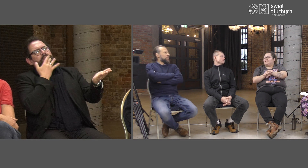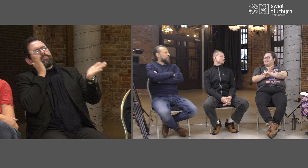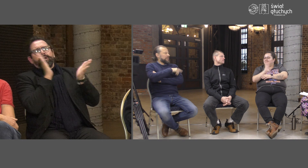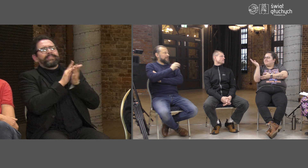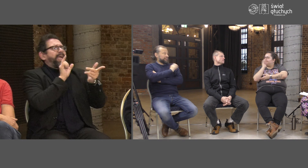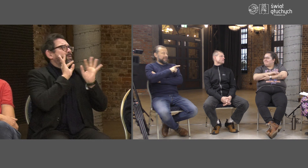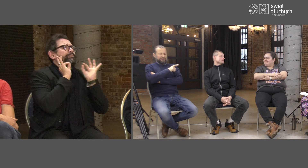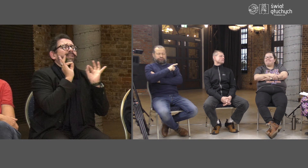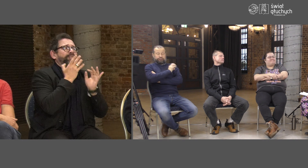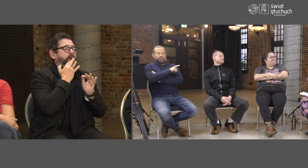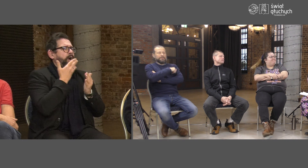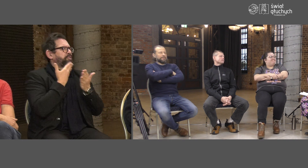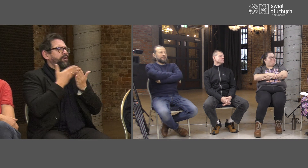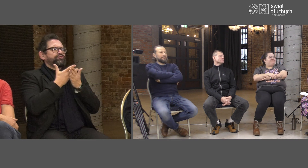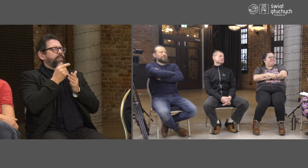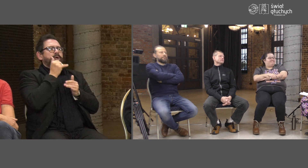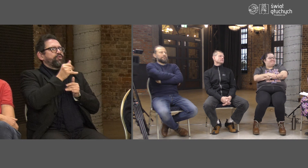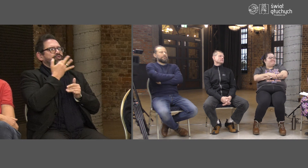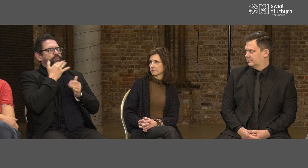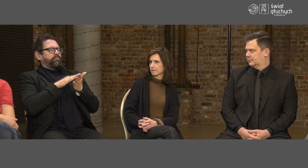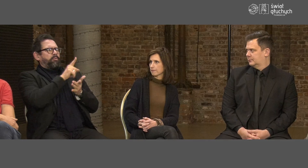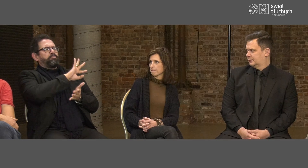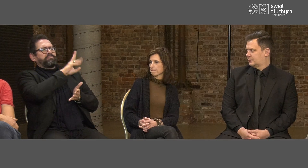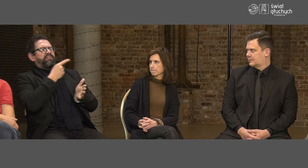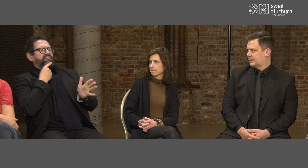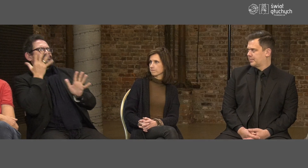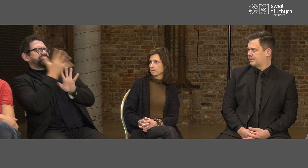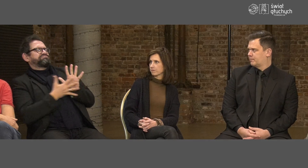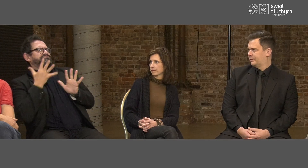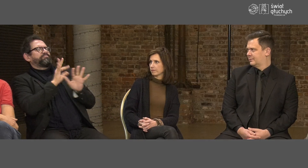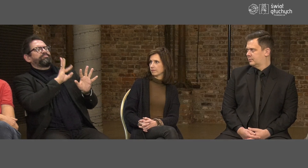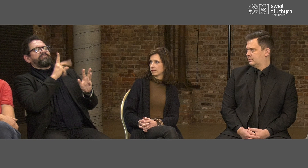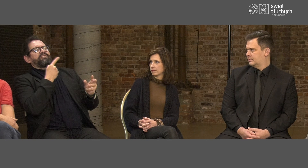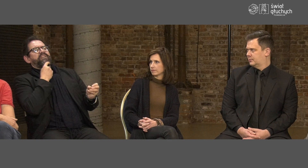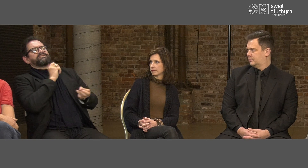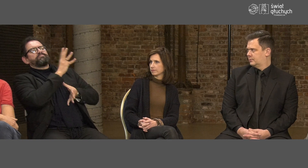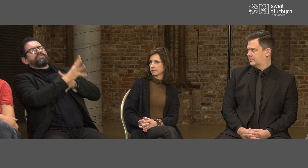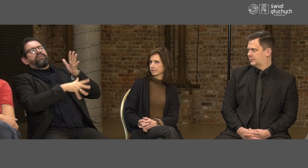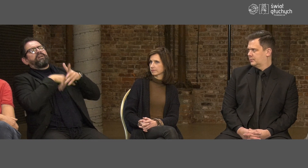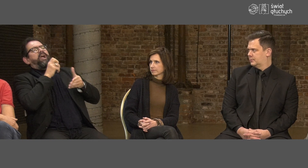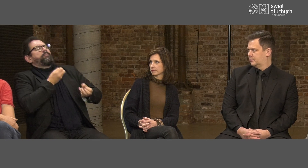[Agnieszka] I agree. [Eugeniusz] Yes, yes, that’s right. [Michał] But why doesn’t anyone say, "You sign so beautifully!"?